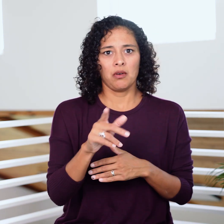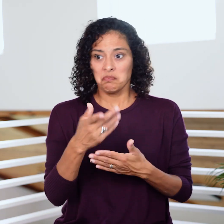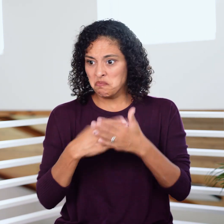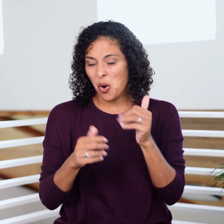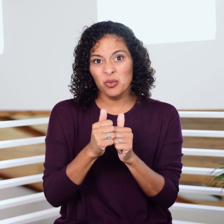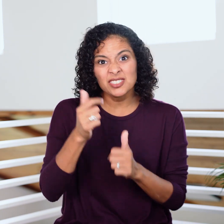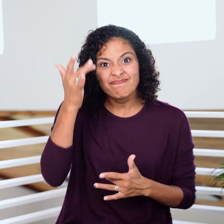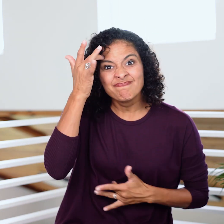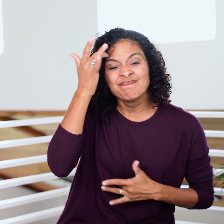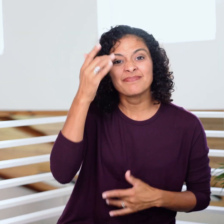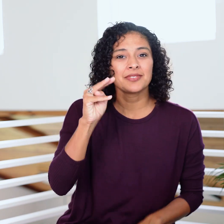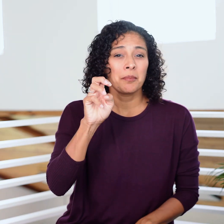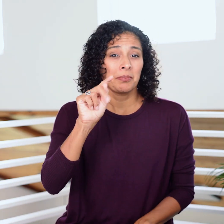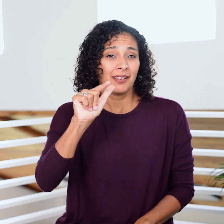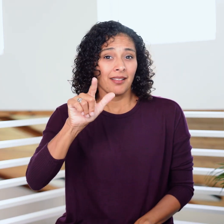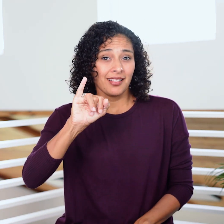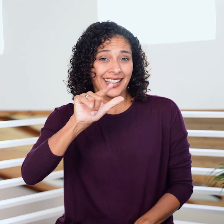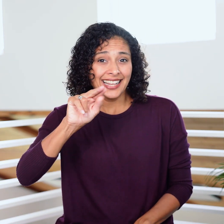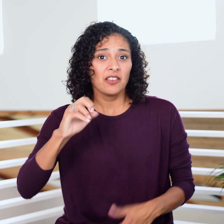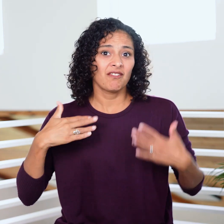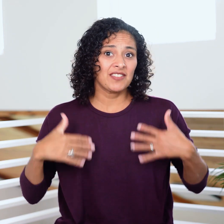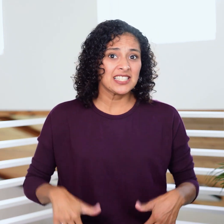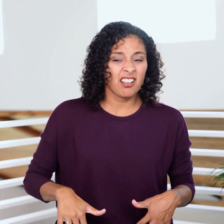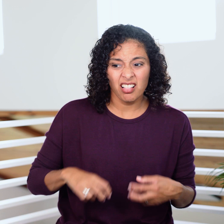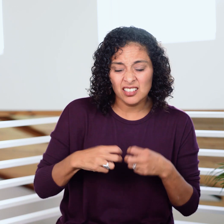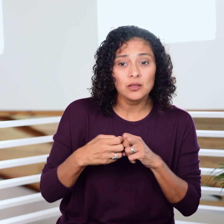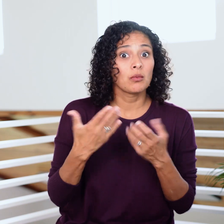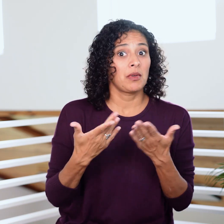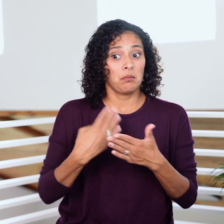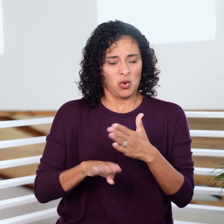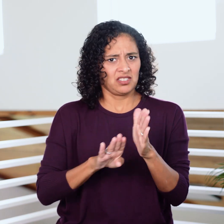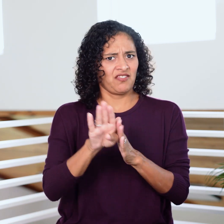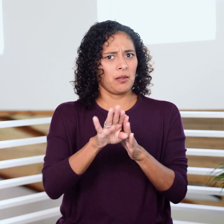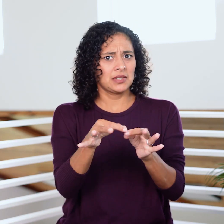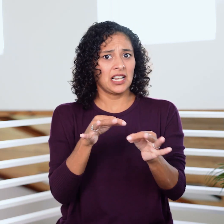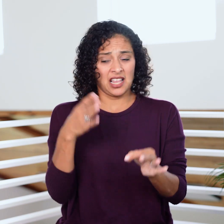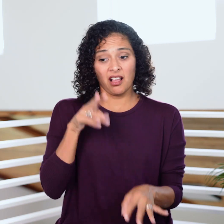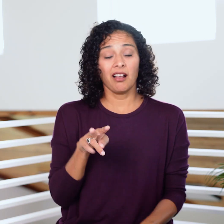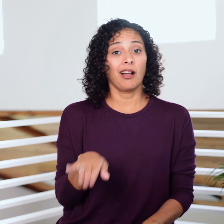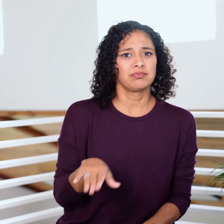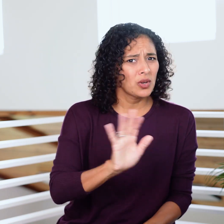to those who have a mental illness or a physical uniqueness or are developmentally delayed.